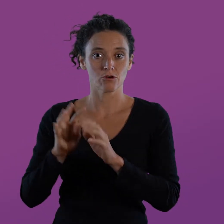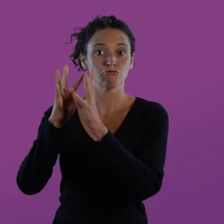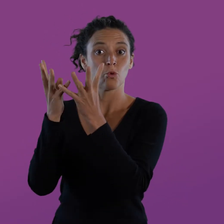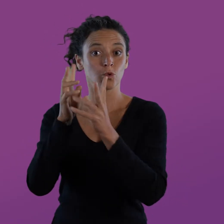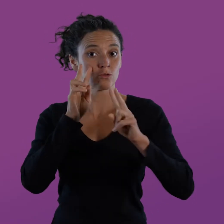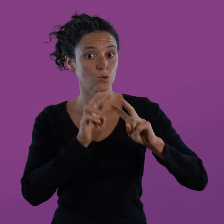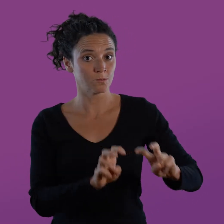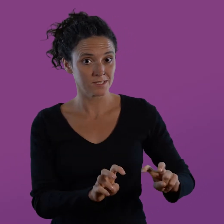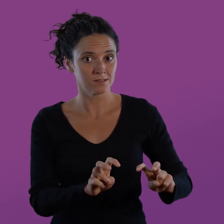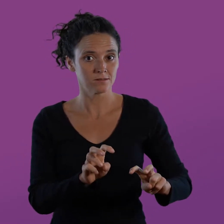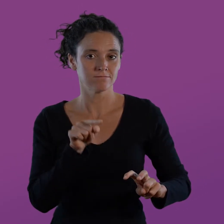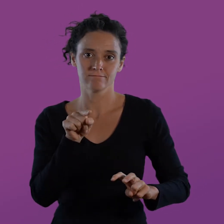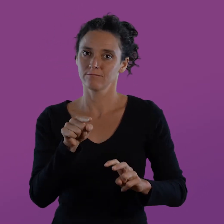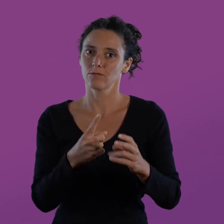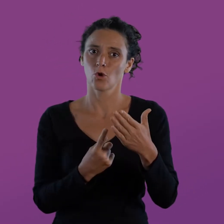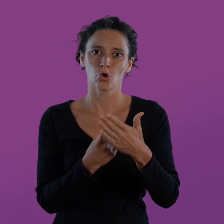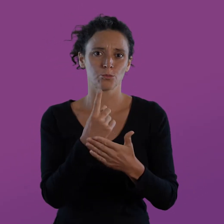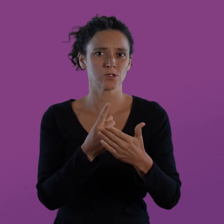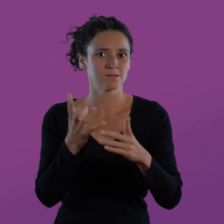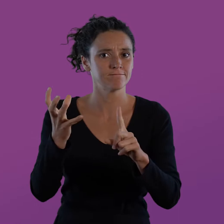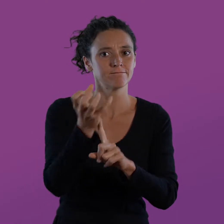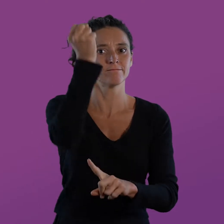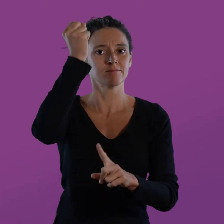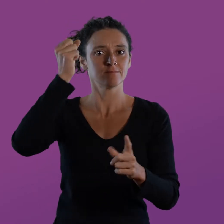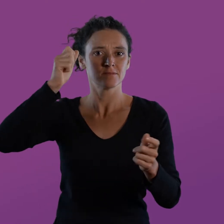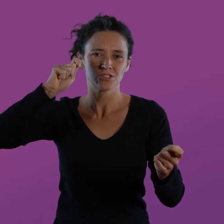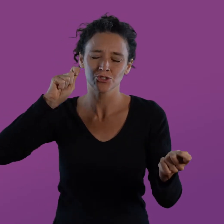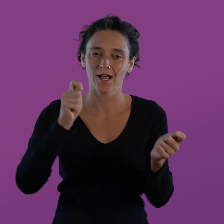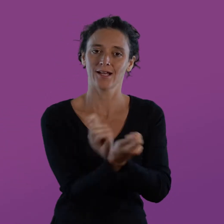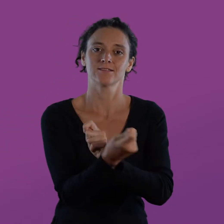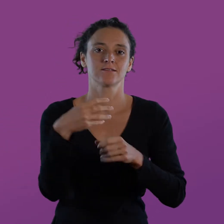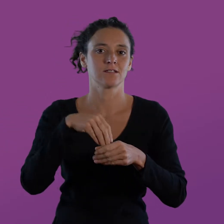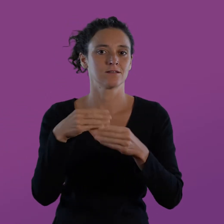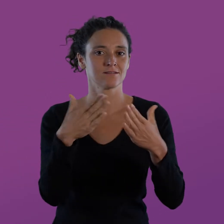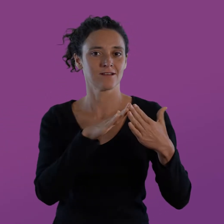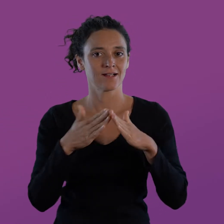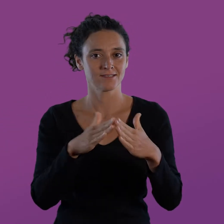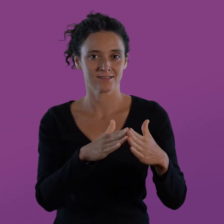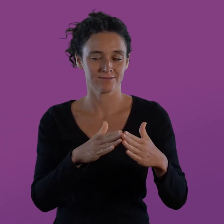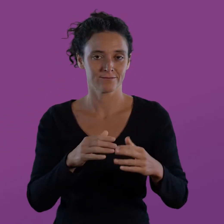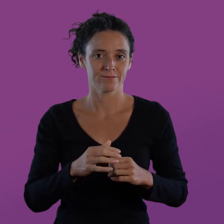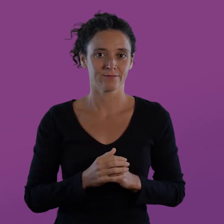They rightly see the Royal Commission as offering - a genuine opportunity to achieve transformational change.